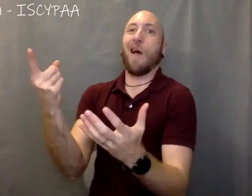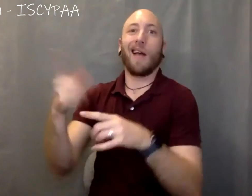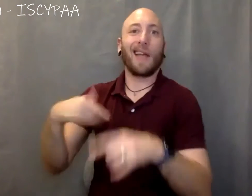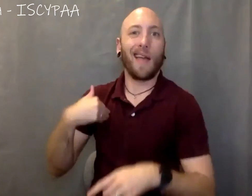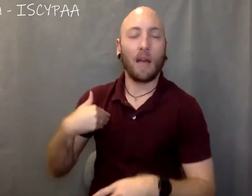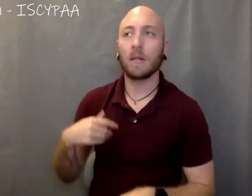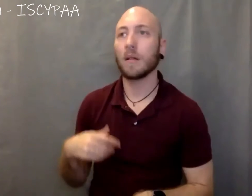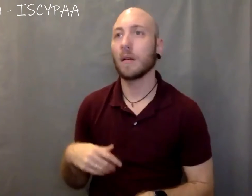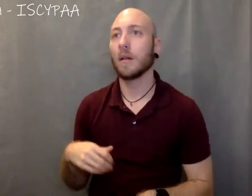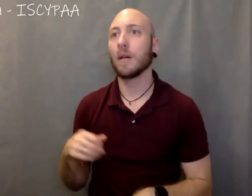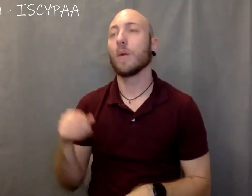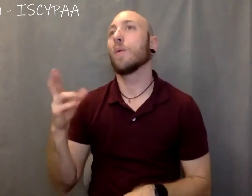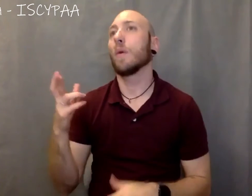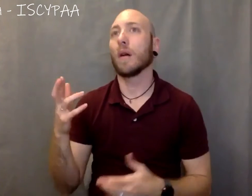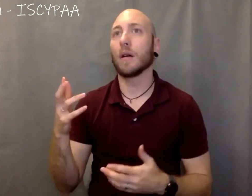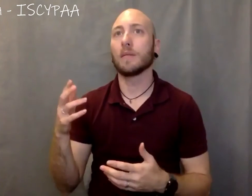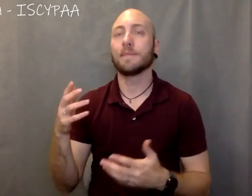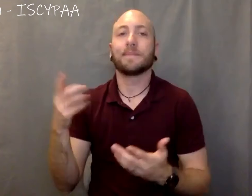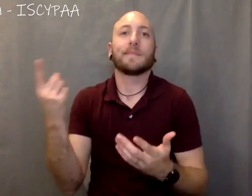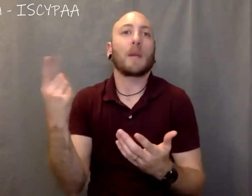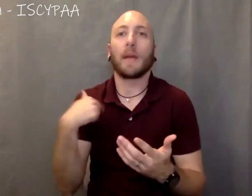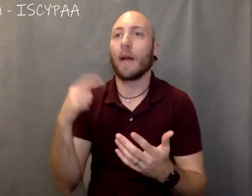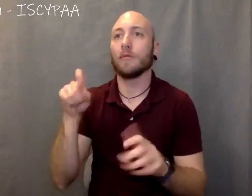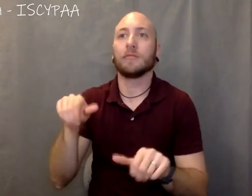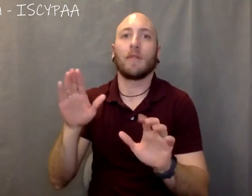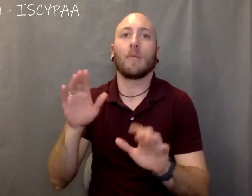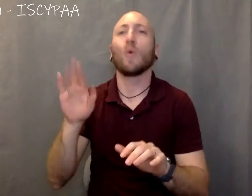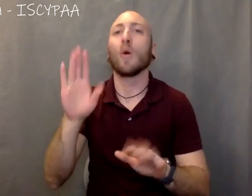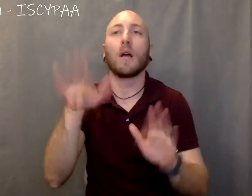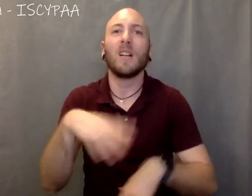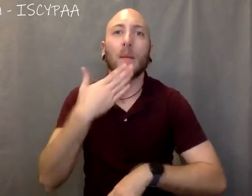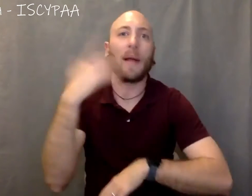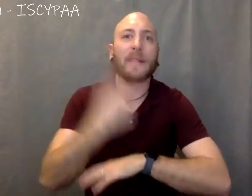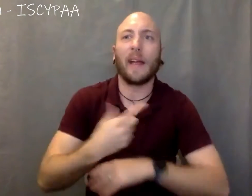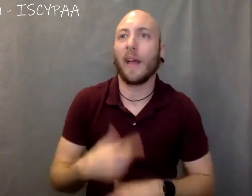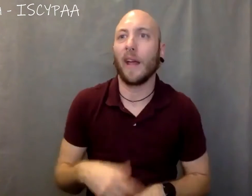because of you know sacrifice have maker I had a hard day at work or this relationship isn't